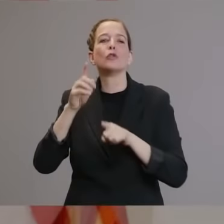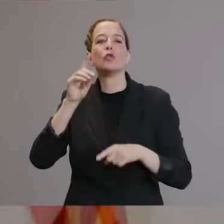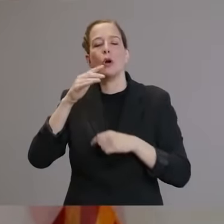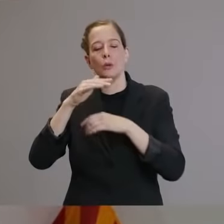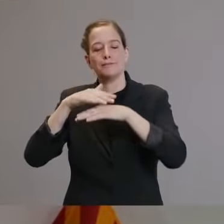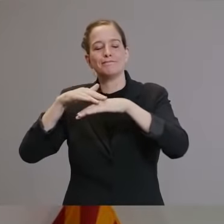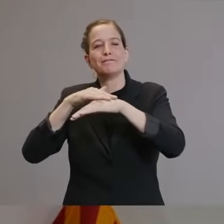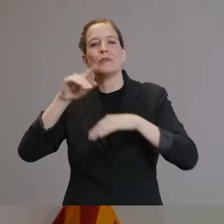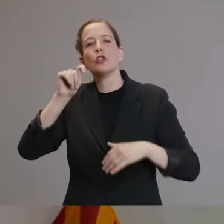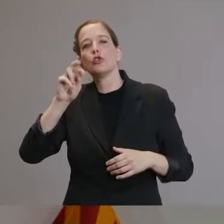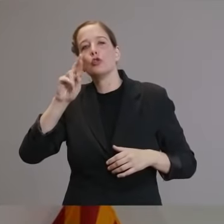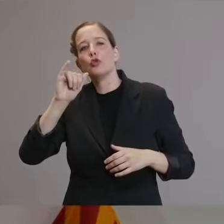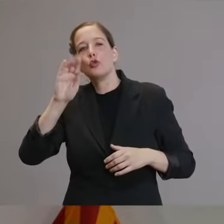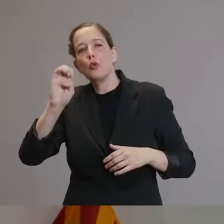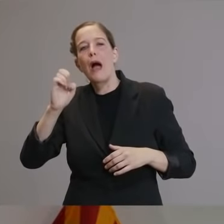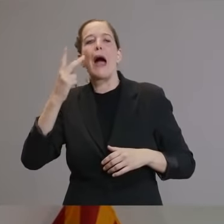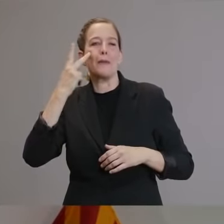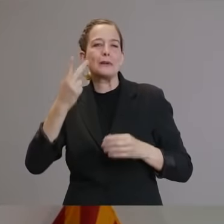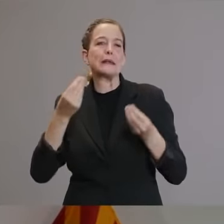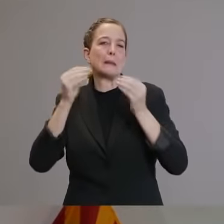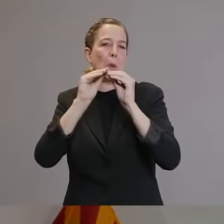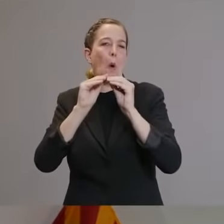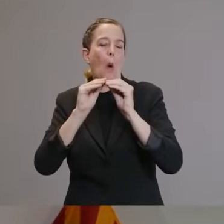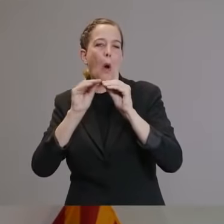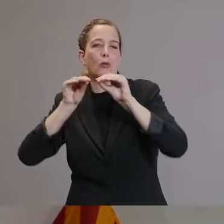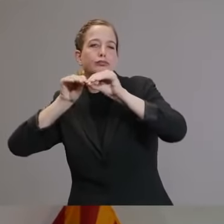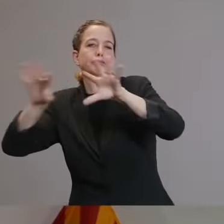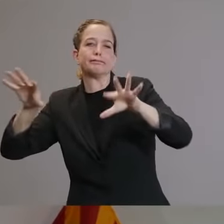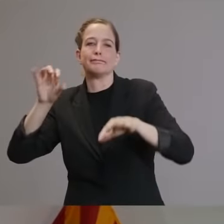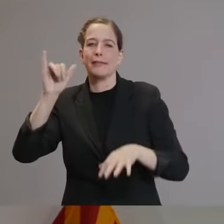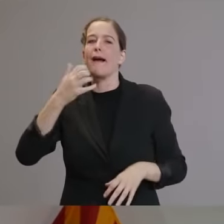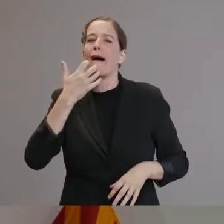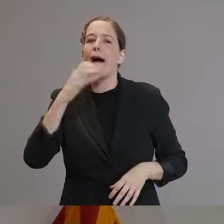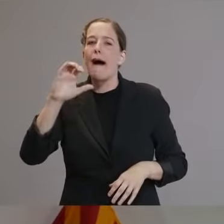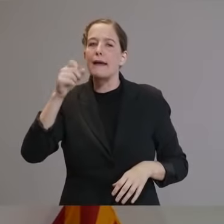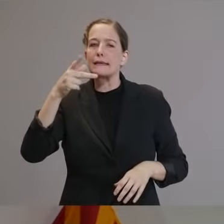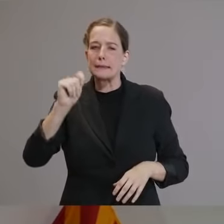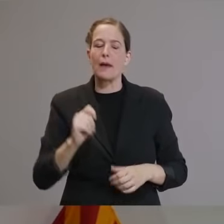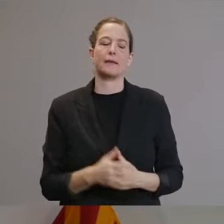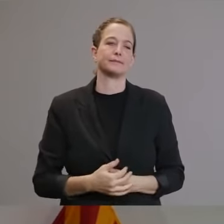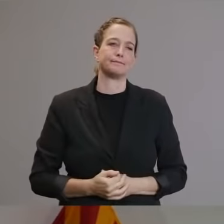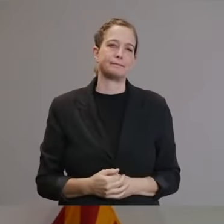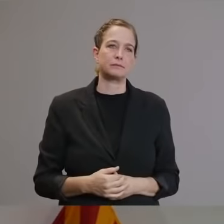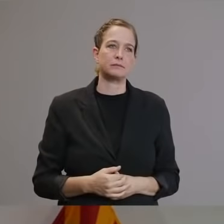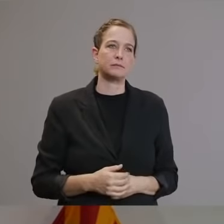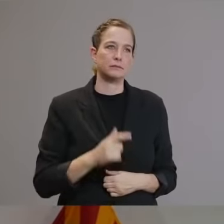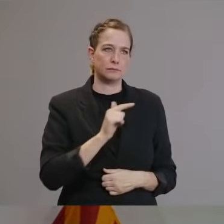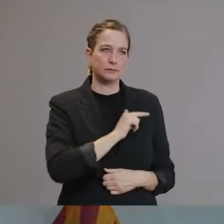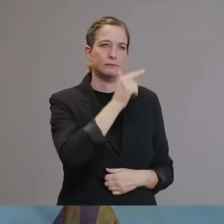WHAT ABOUT THE QUESTION OF CONTROL? WE WILL GO TO THIS SIDE OF THE ROOM.